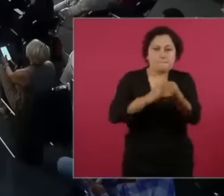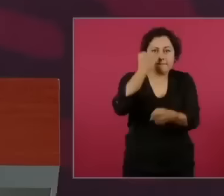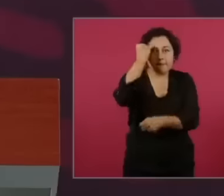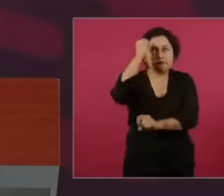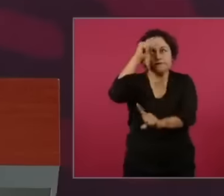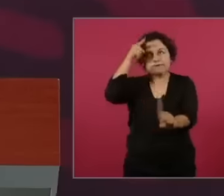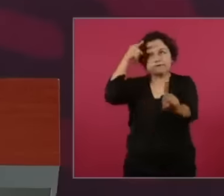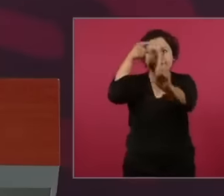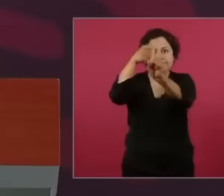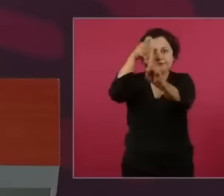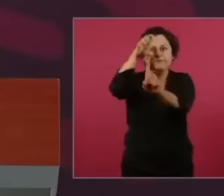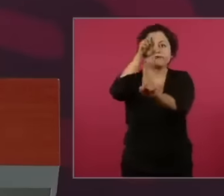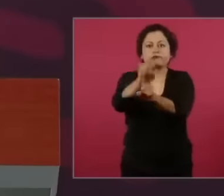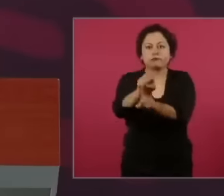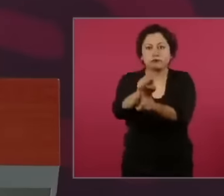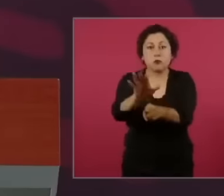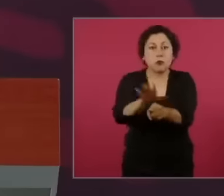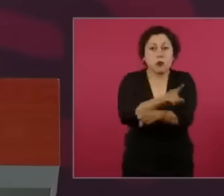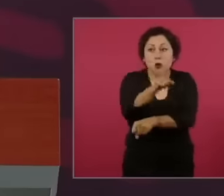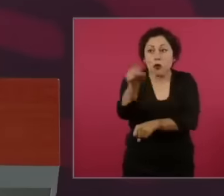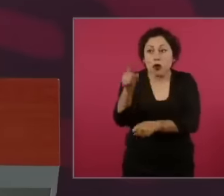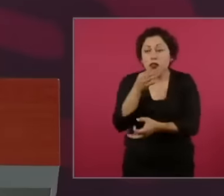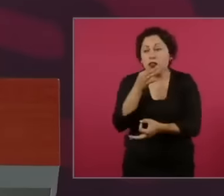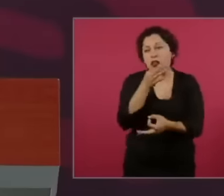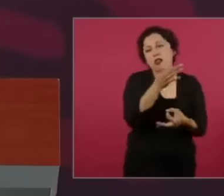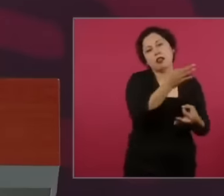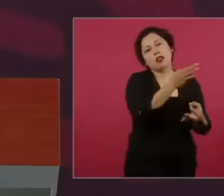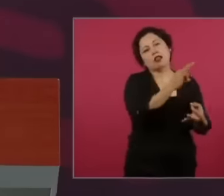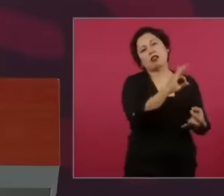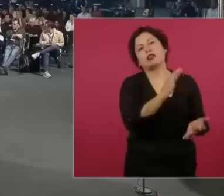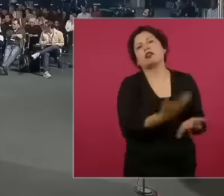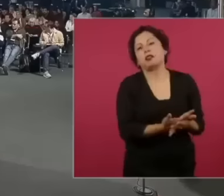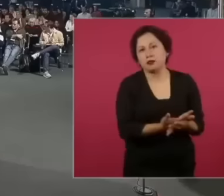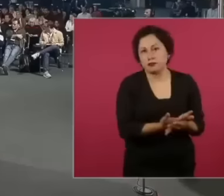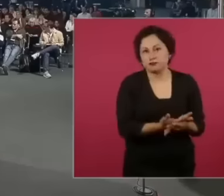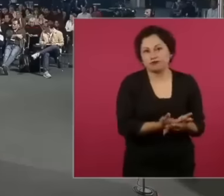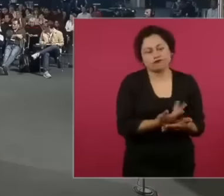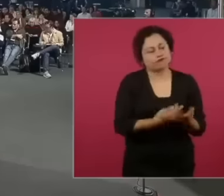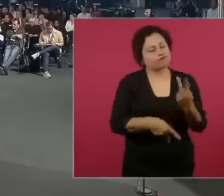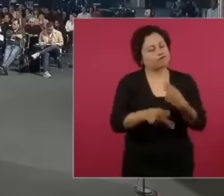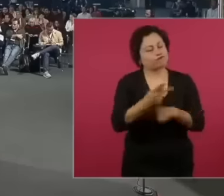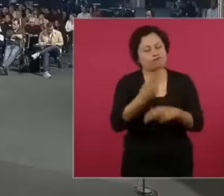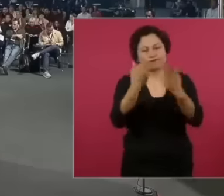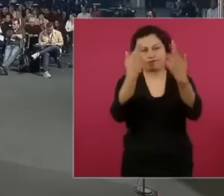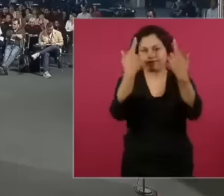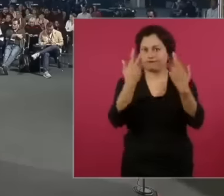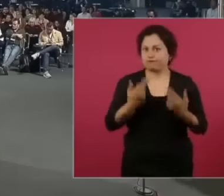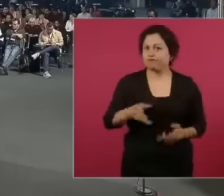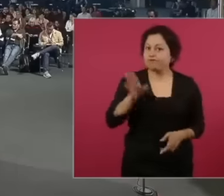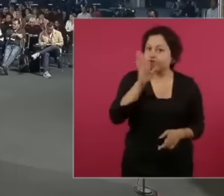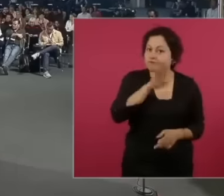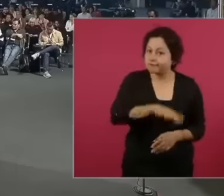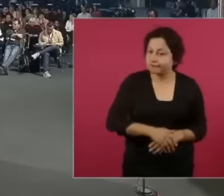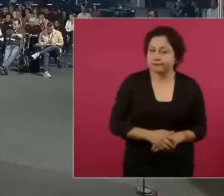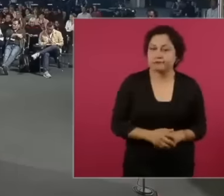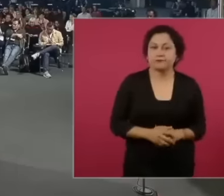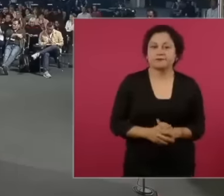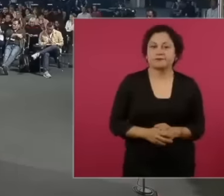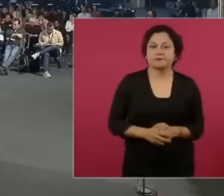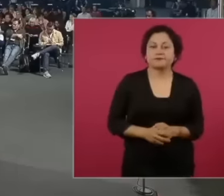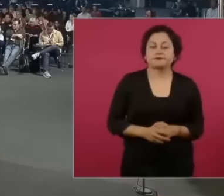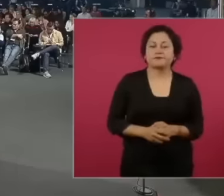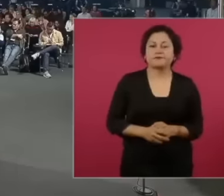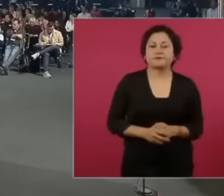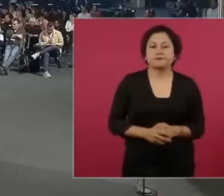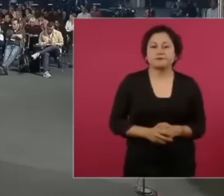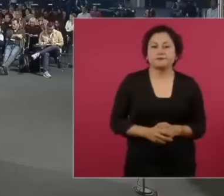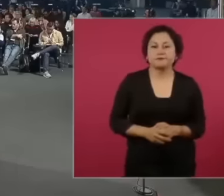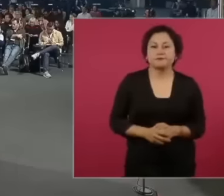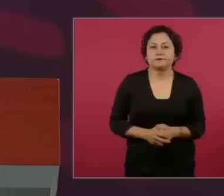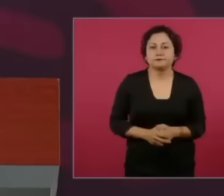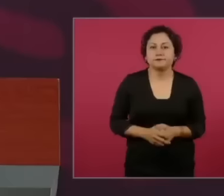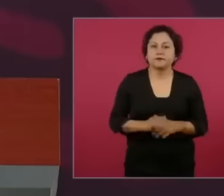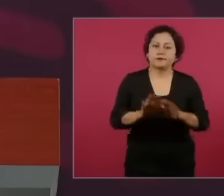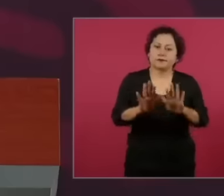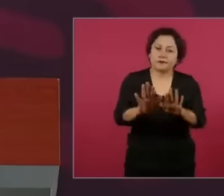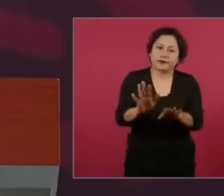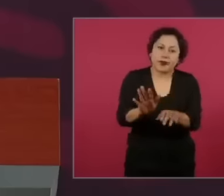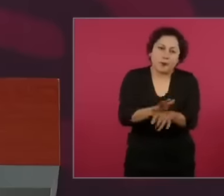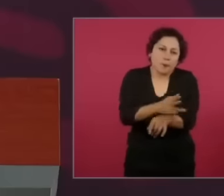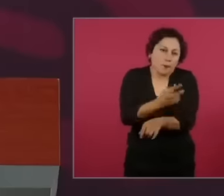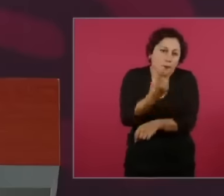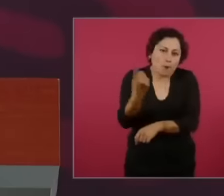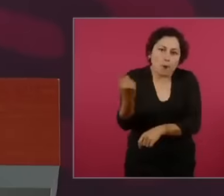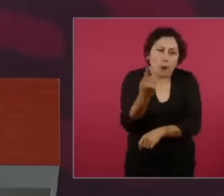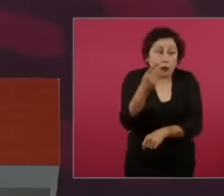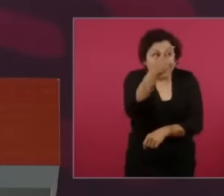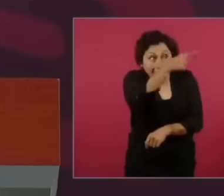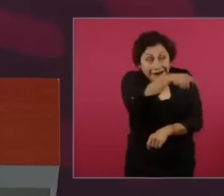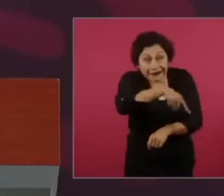completely Oh because they are very upset, they thought that